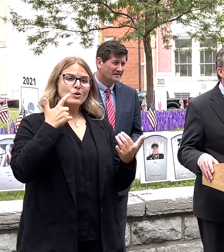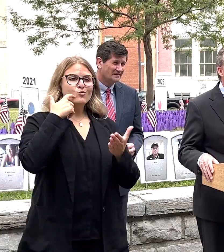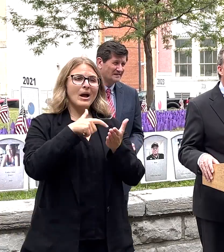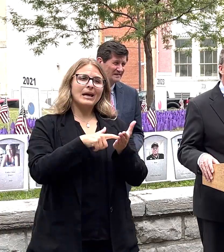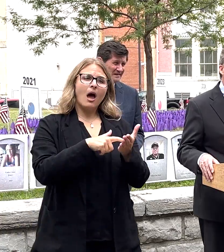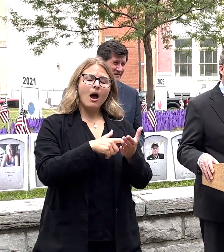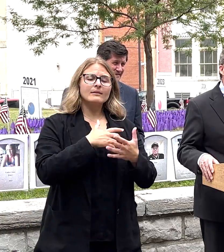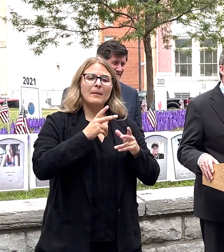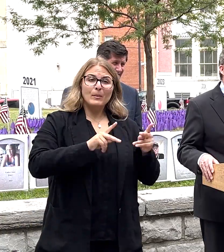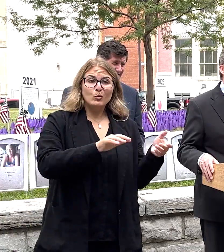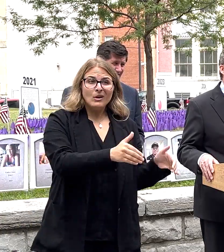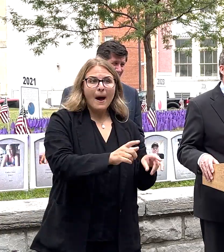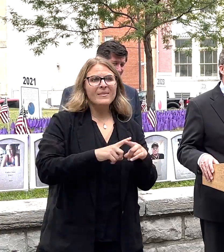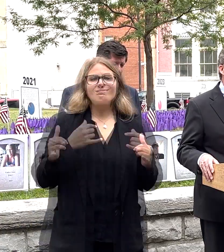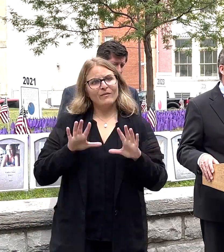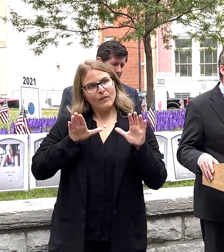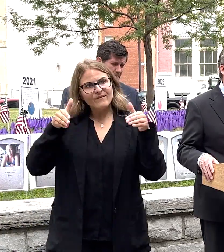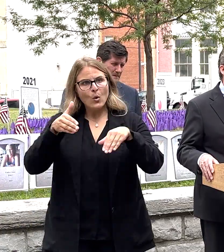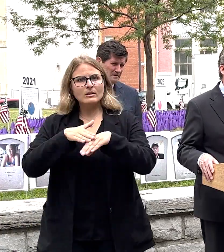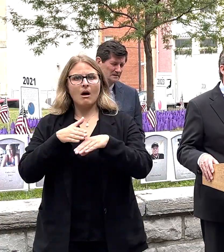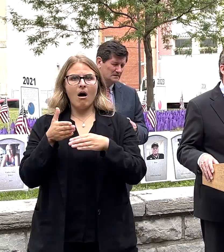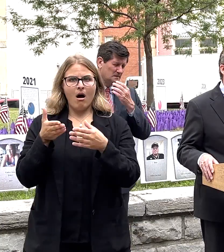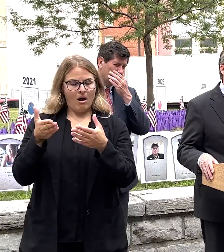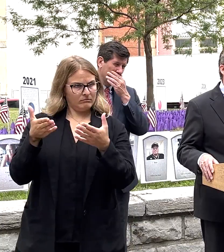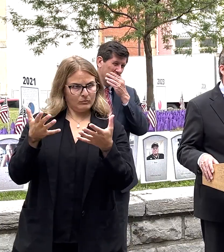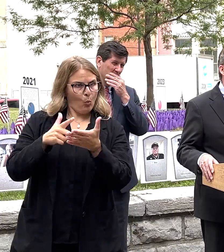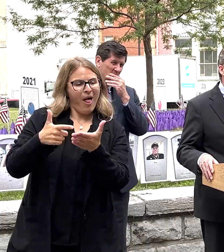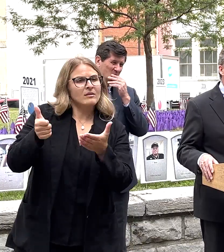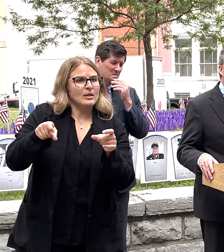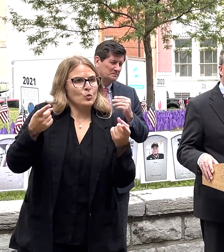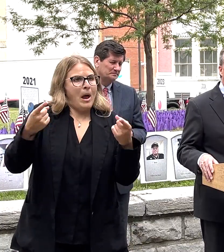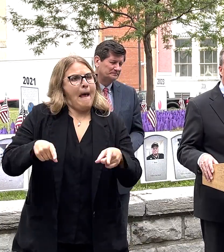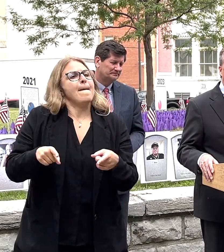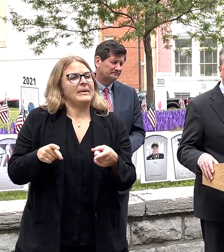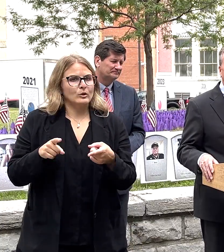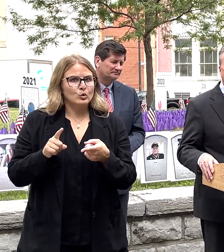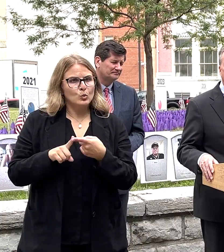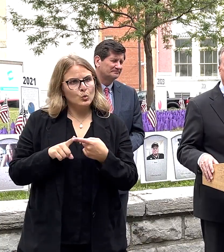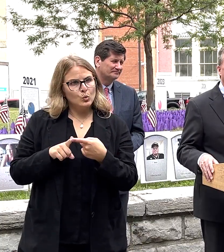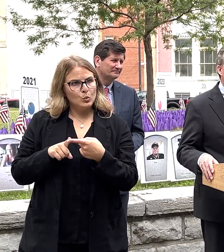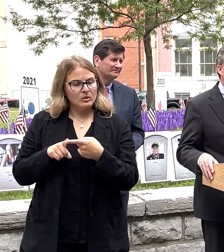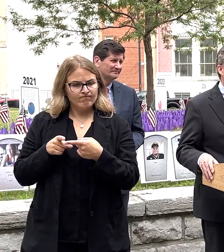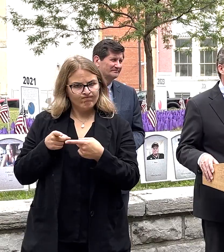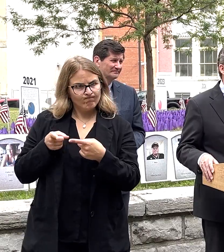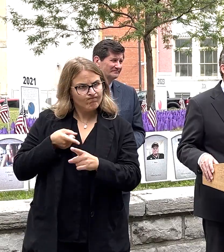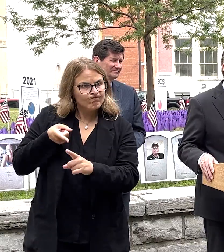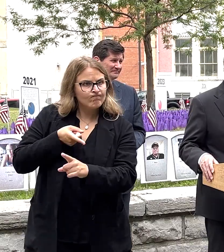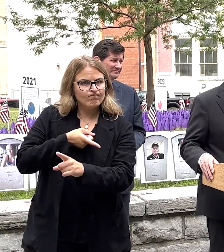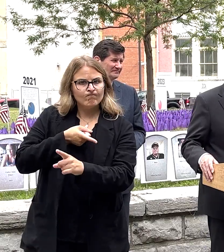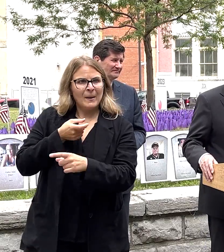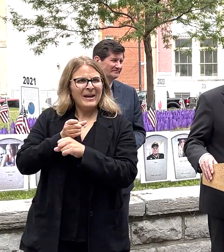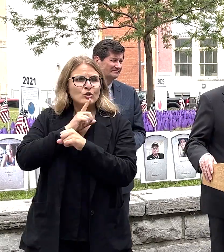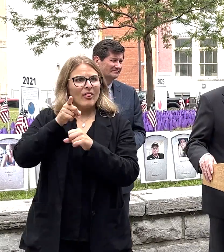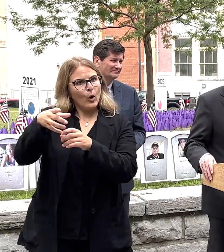it's about time that we started, taking additional steps to prosecute the people that are responsible for peddling these drugs.